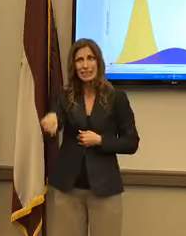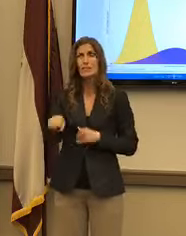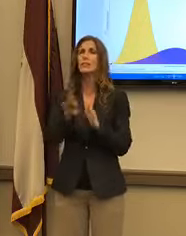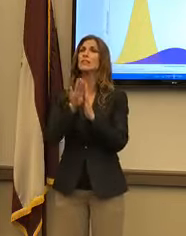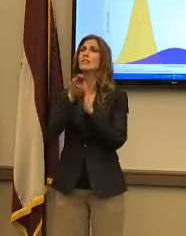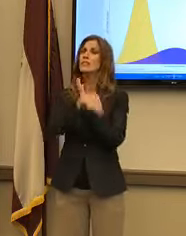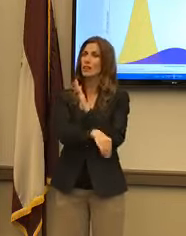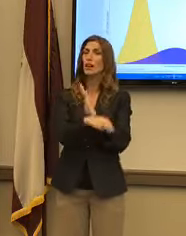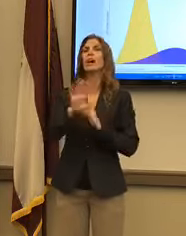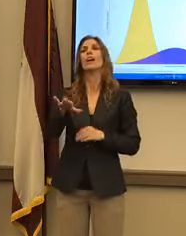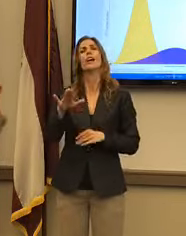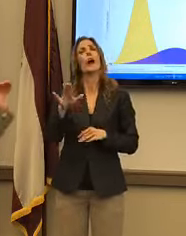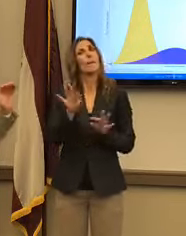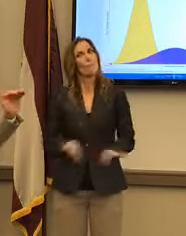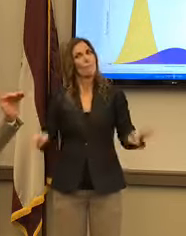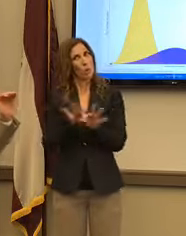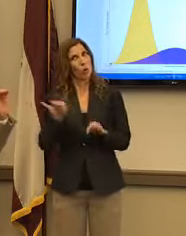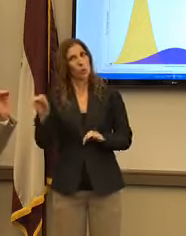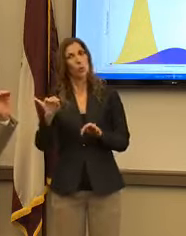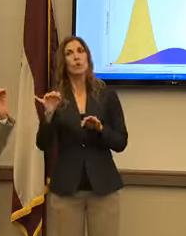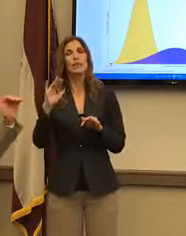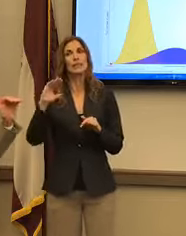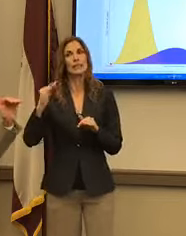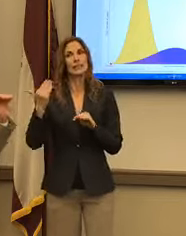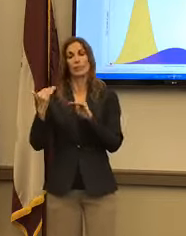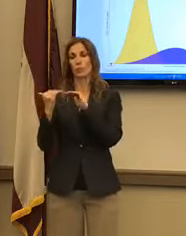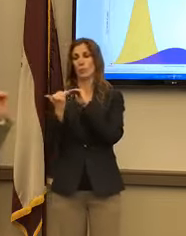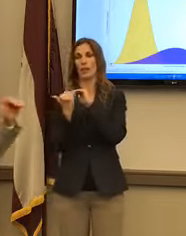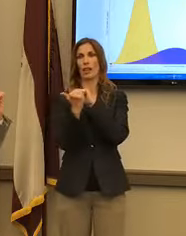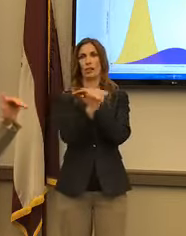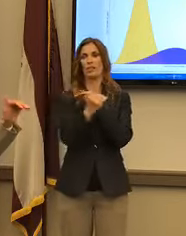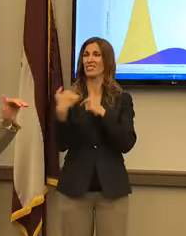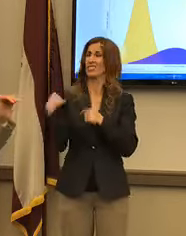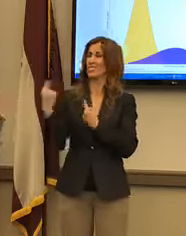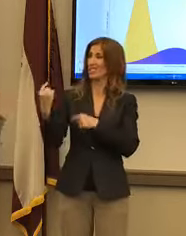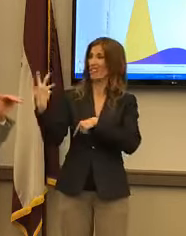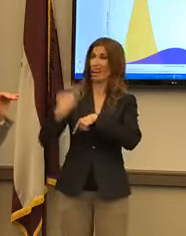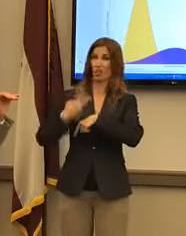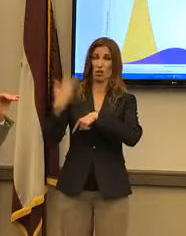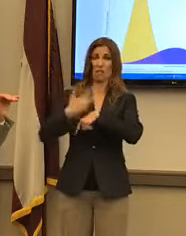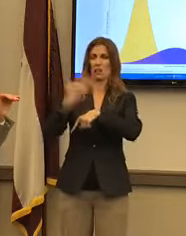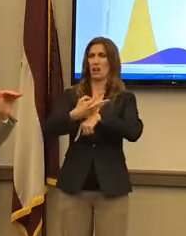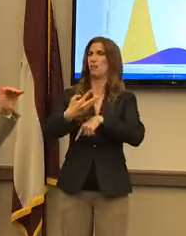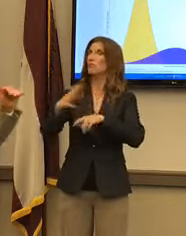importantly we stabilized at a level for several days which is great and now